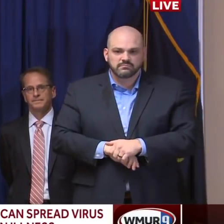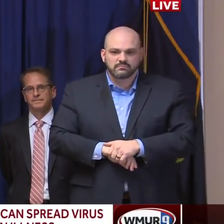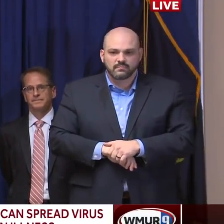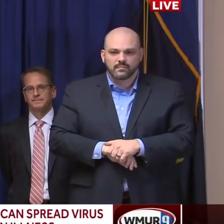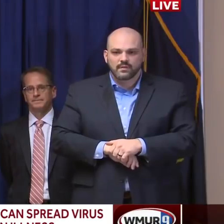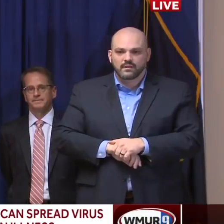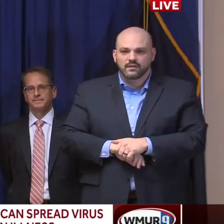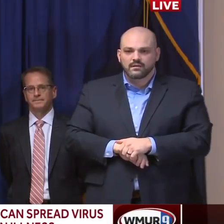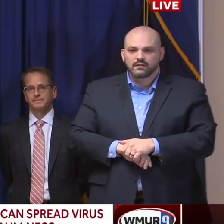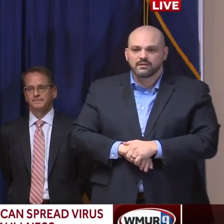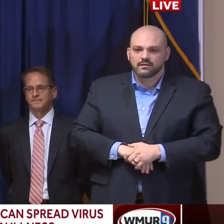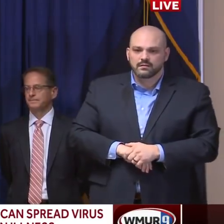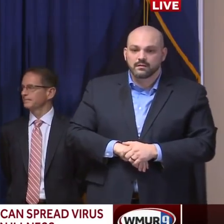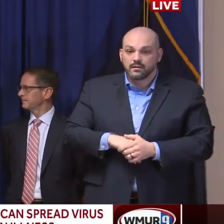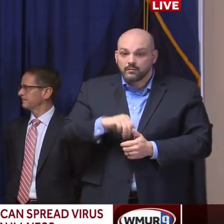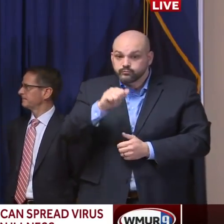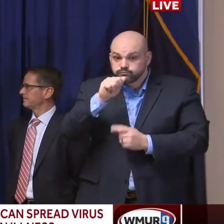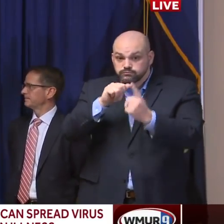PUBLIC HEALTH LABORATORY FOR TESTING.